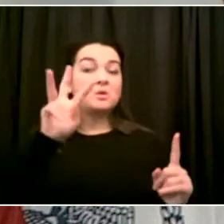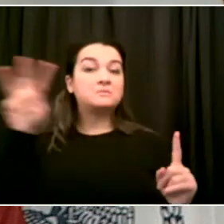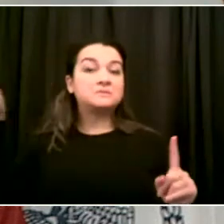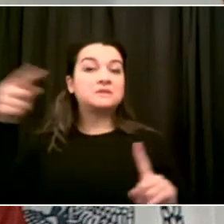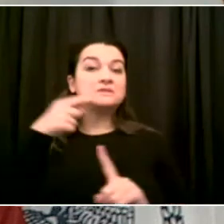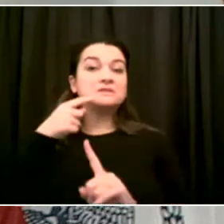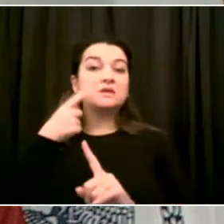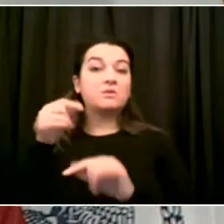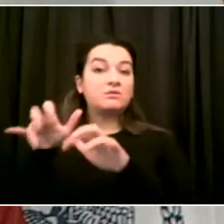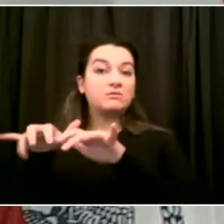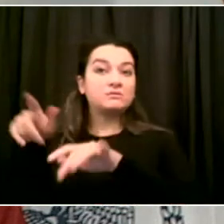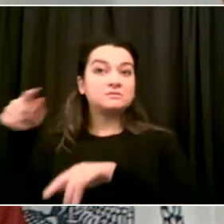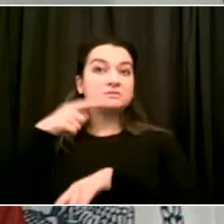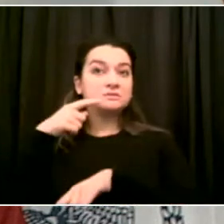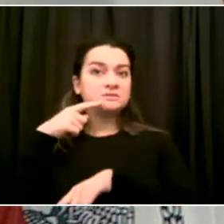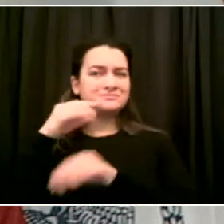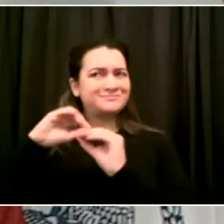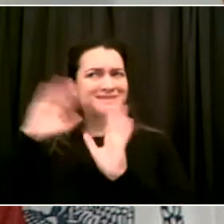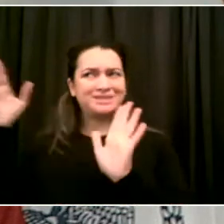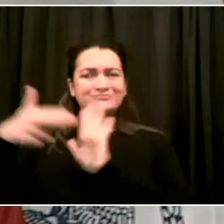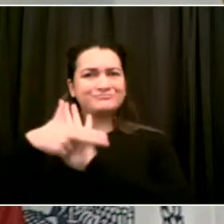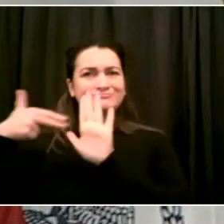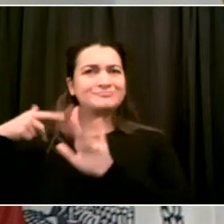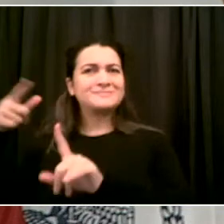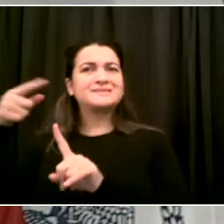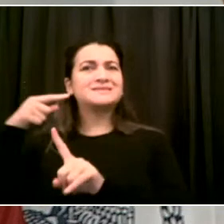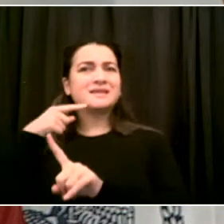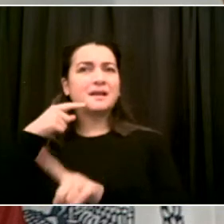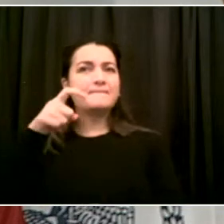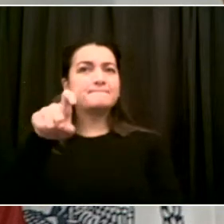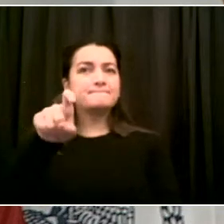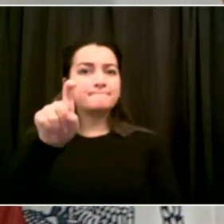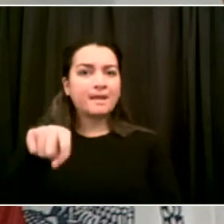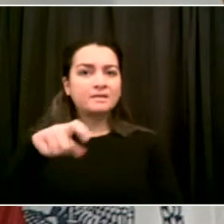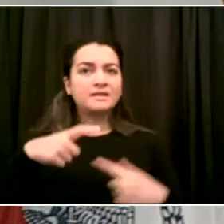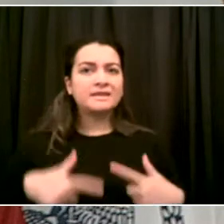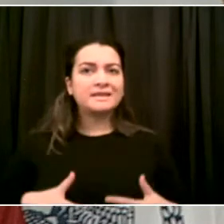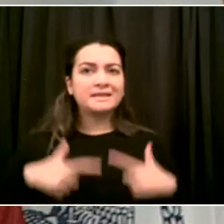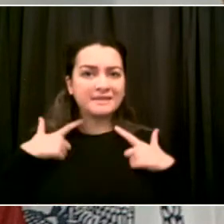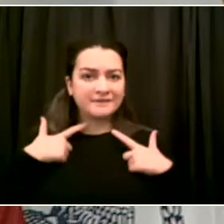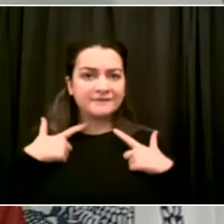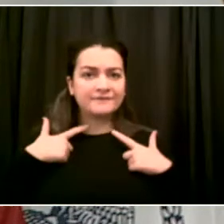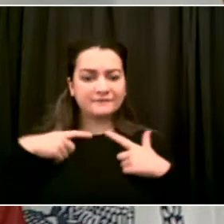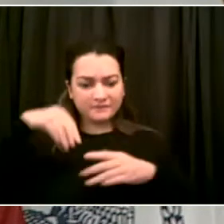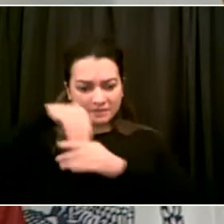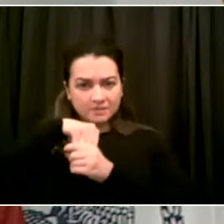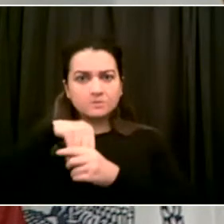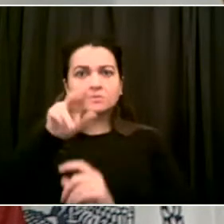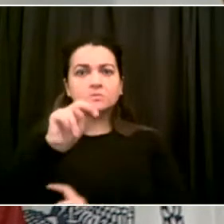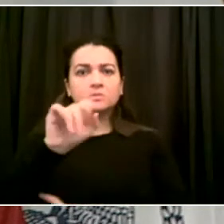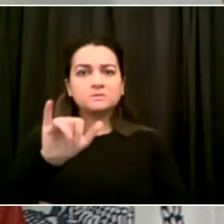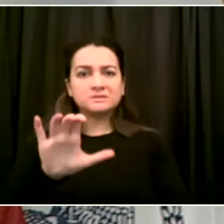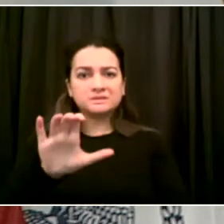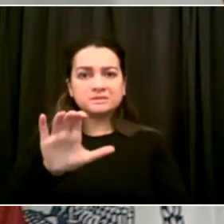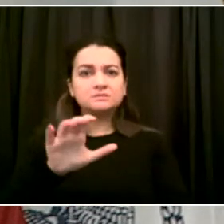EXTRACTIONS AND BRIEFINGS EXPLOSIVELY SAVE SOMEONE NEEDS TO BE. WHAT IS UP WITH THATAT?